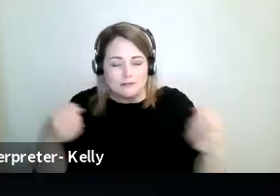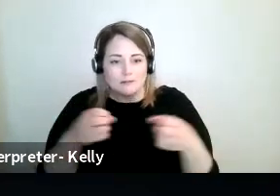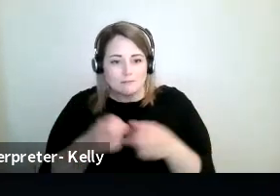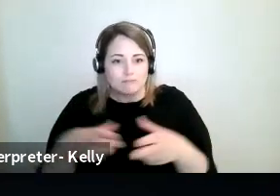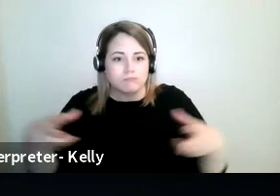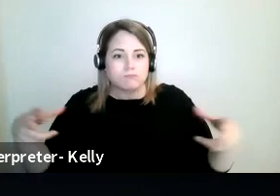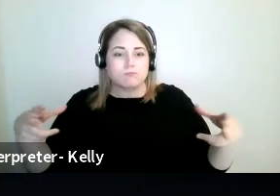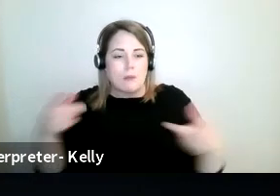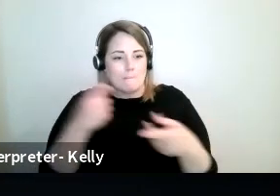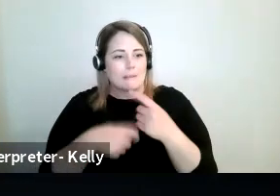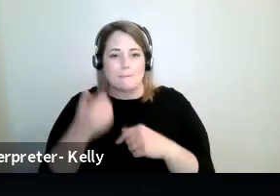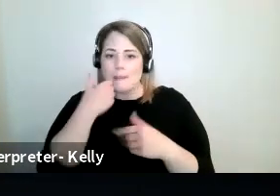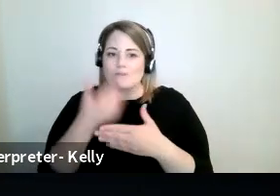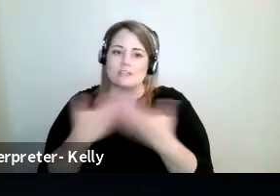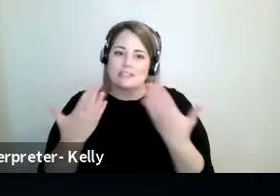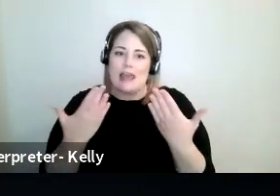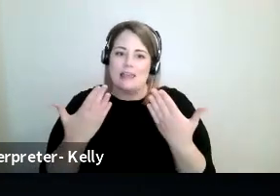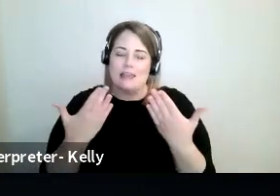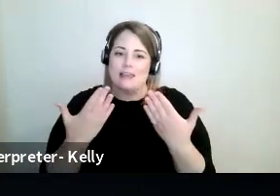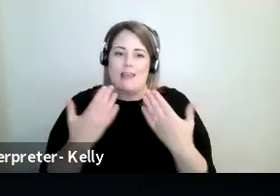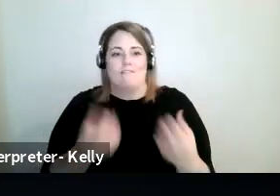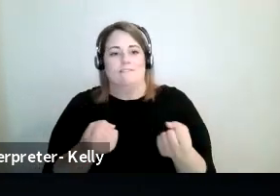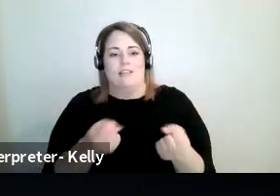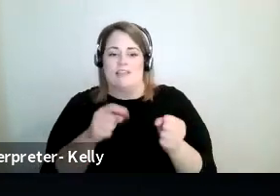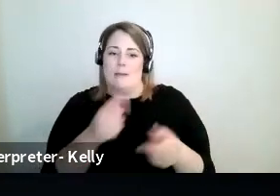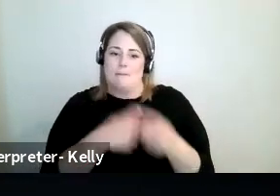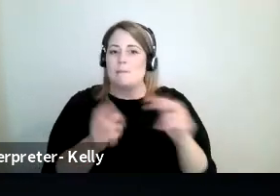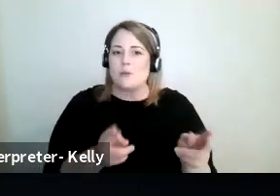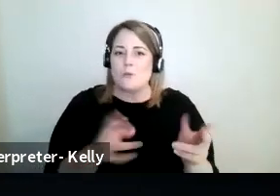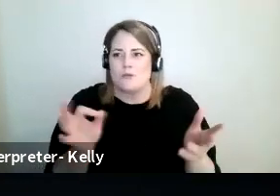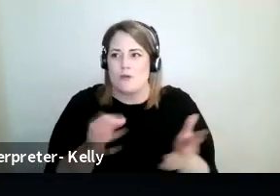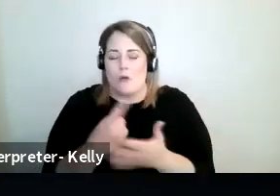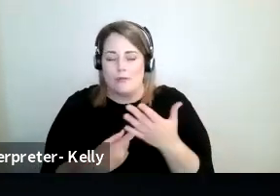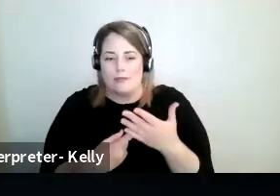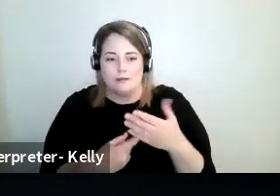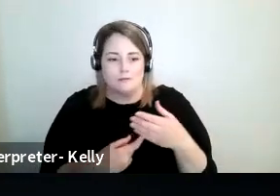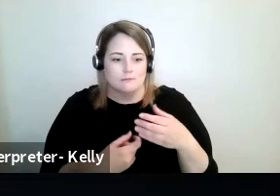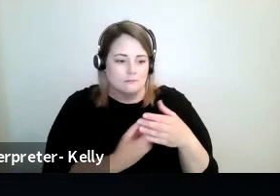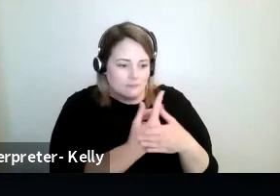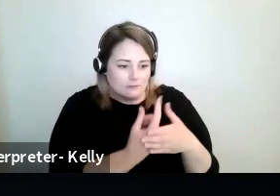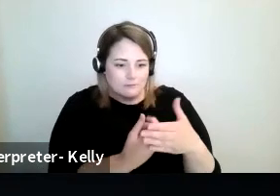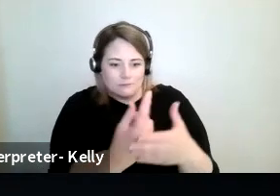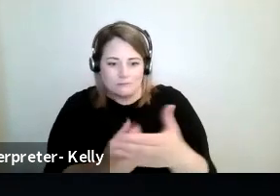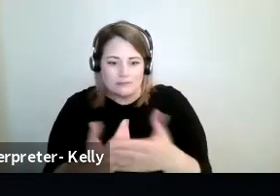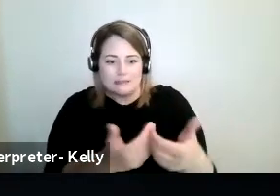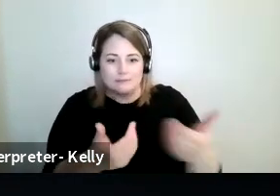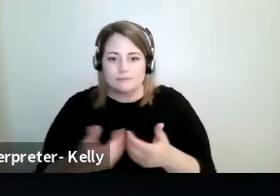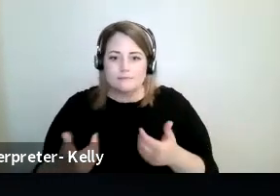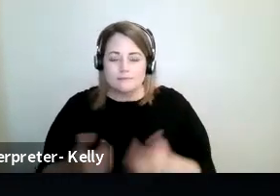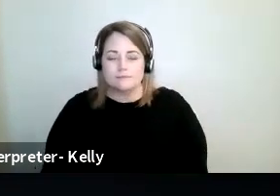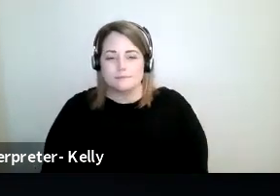the everyday, rather than just isolated examples? ANTHONY: I guess if there's a summary of today's